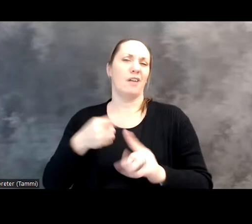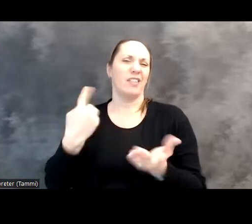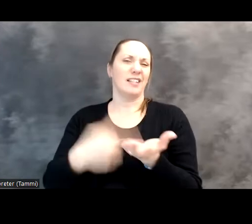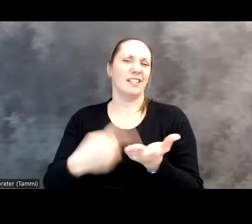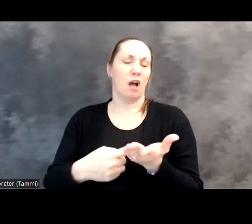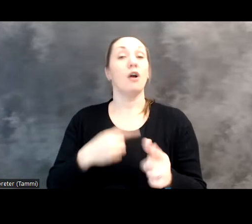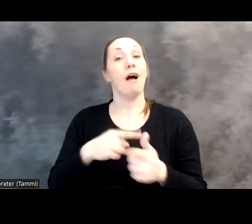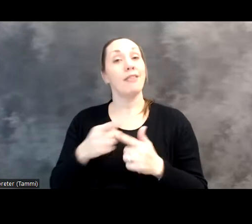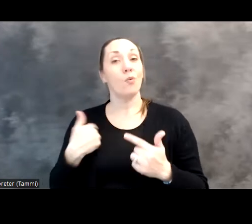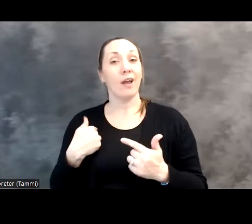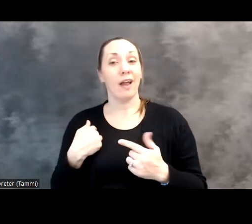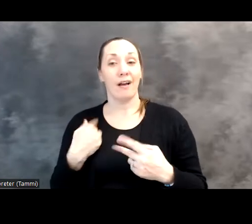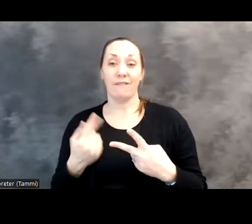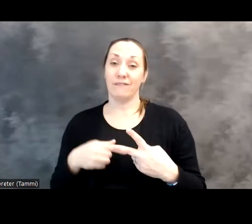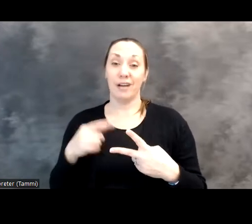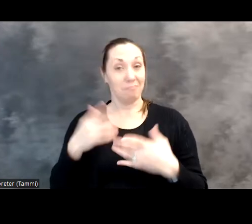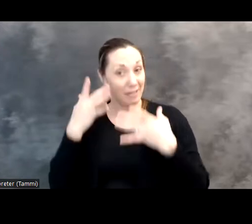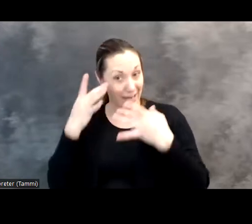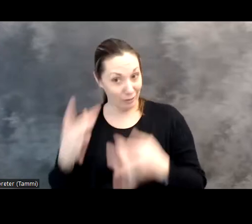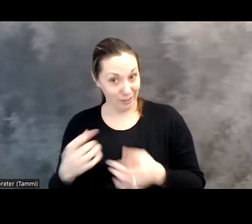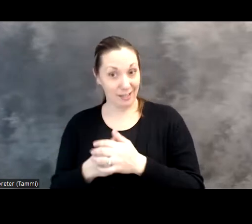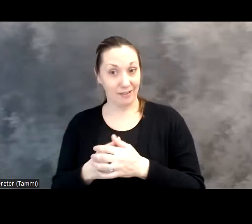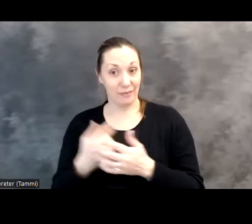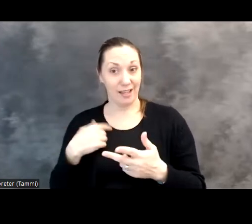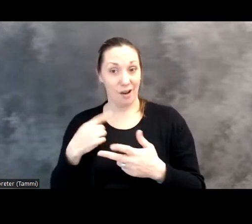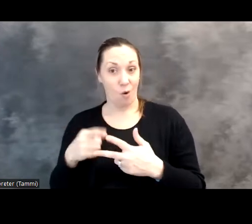pockets can actually activate them. That's part of a